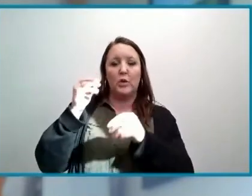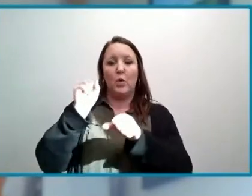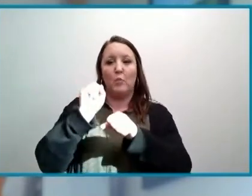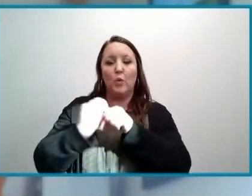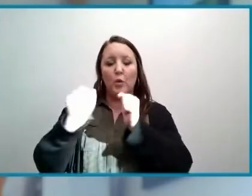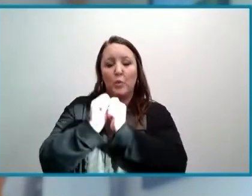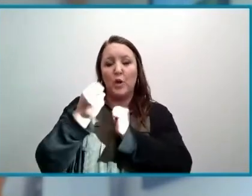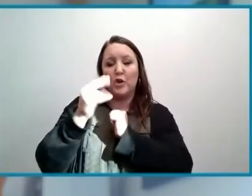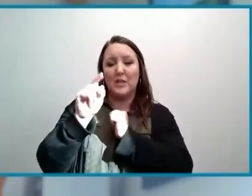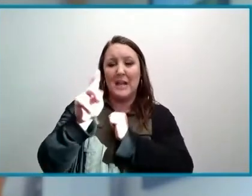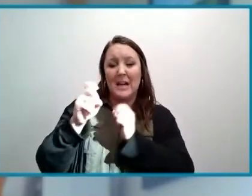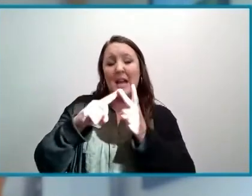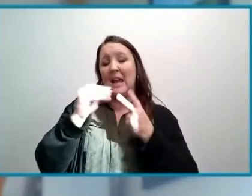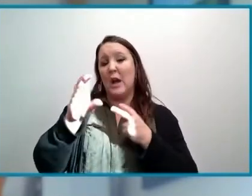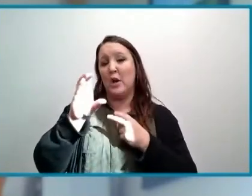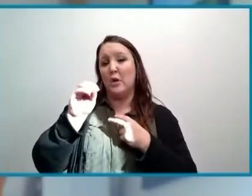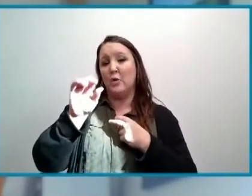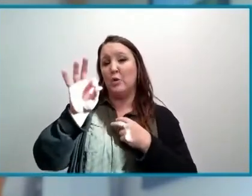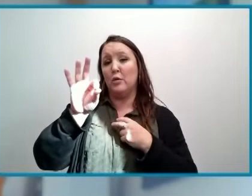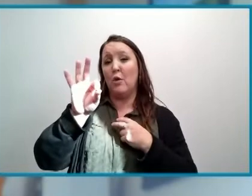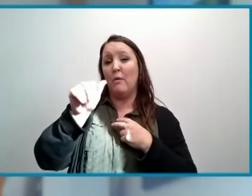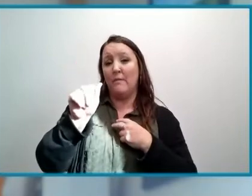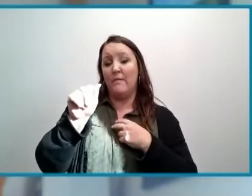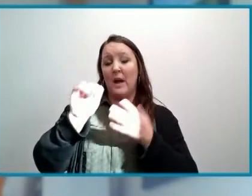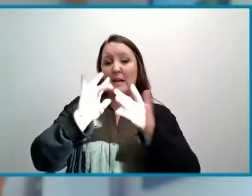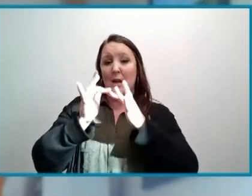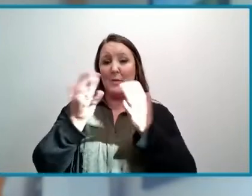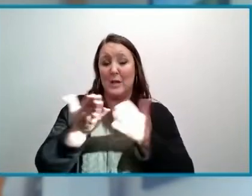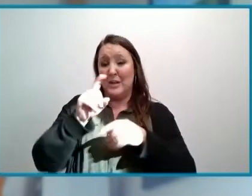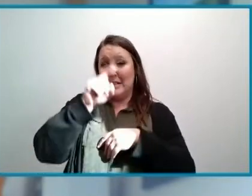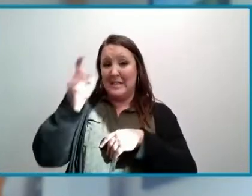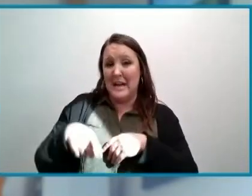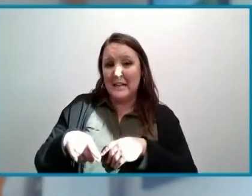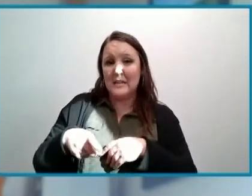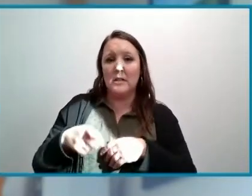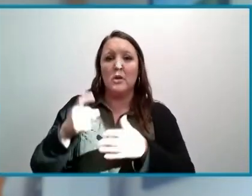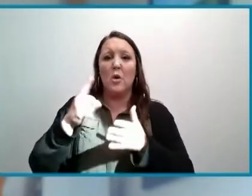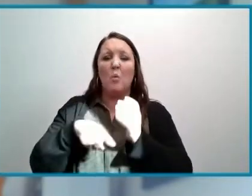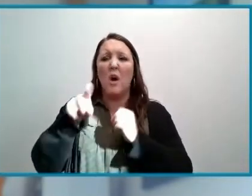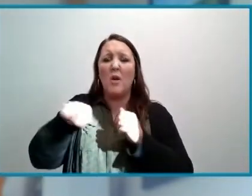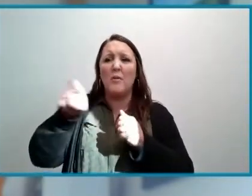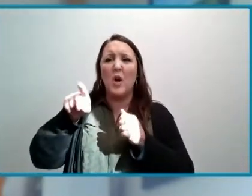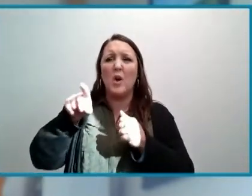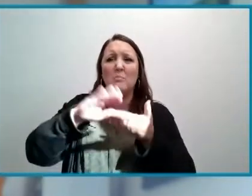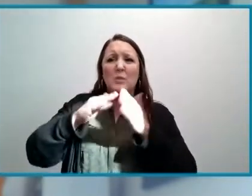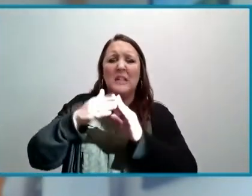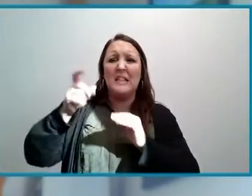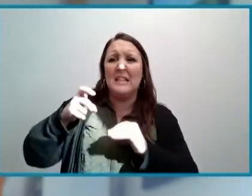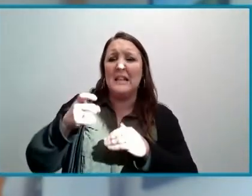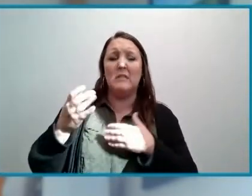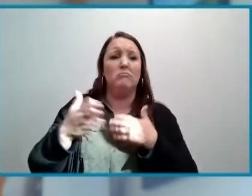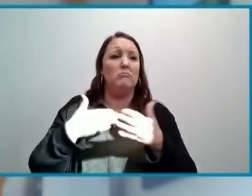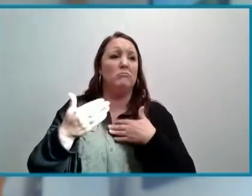COFA Network here in Texas about what those tangible community needs were, whether they were public health, um, you know,